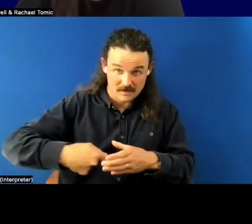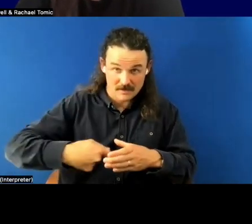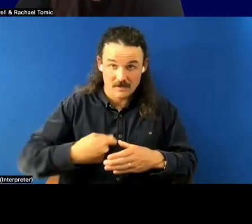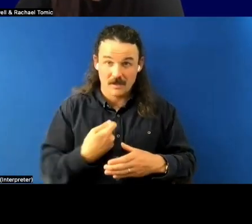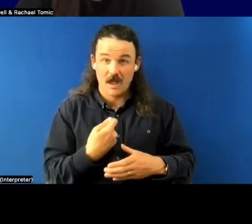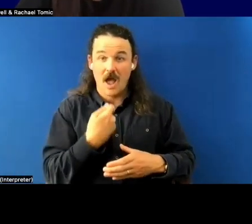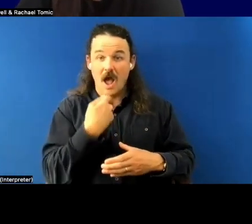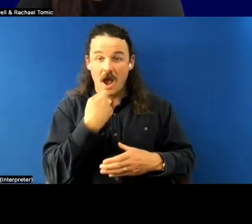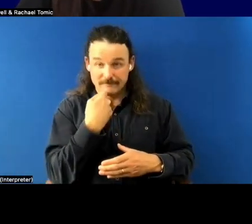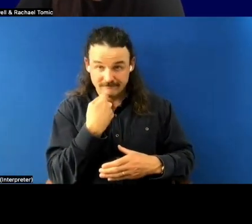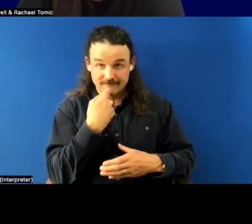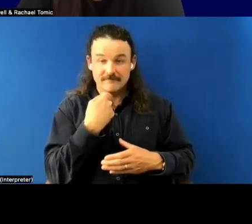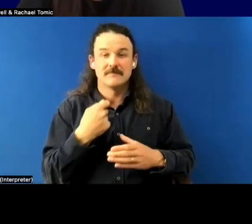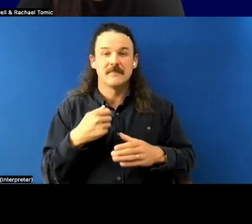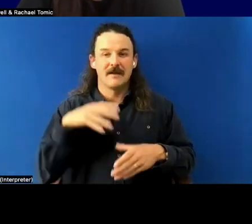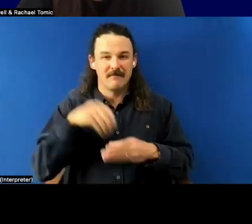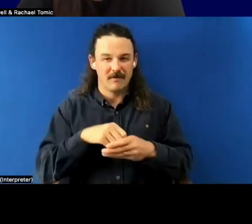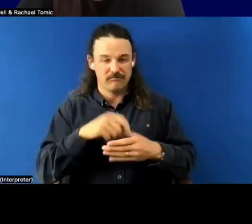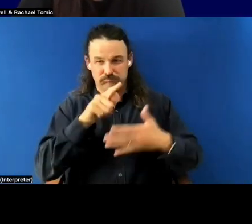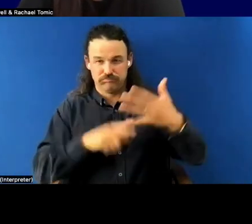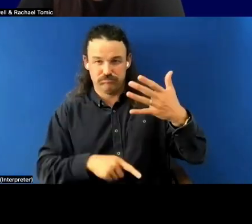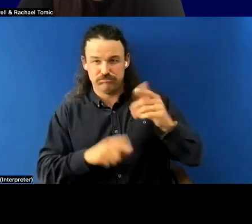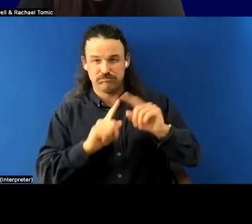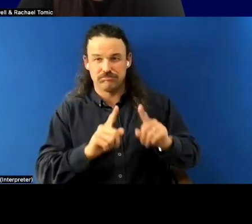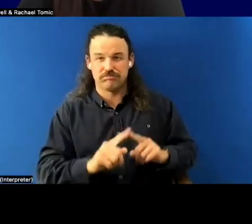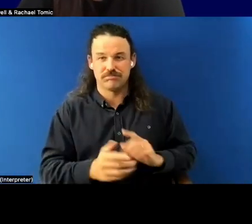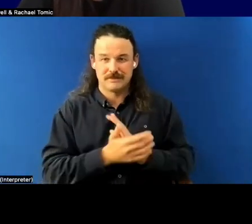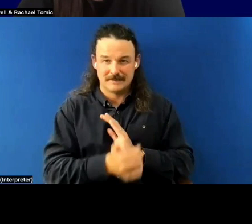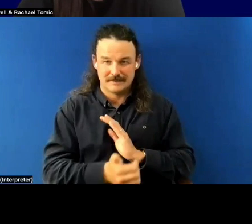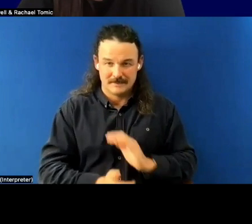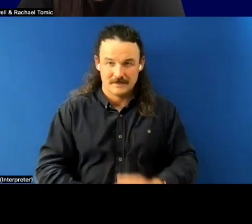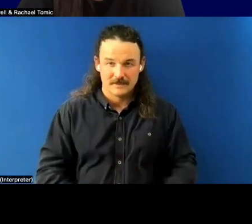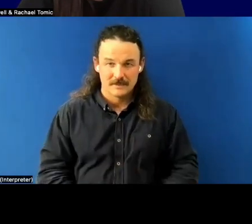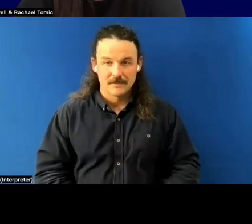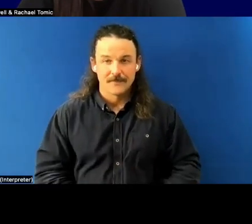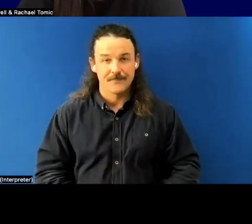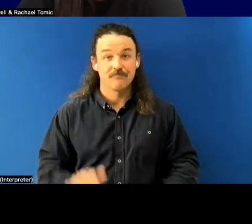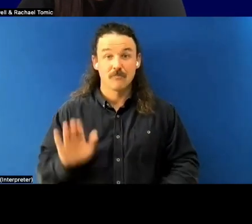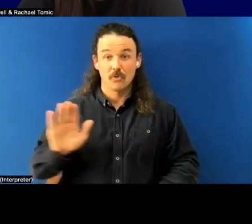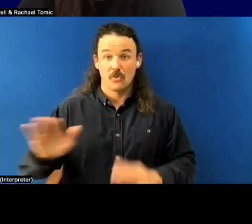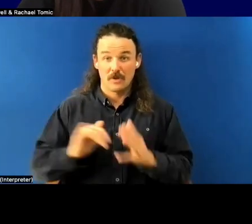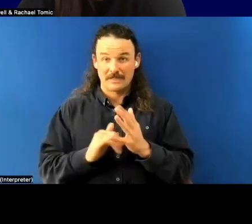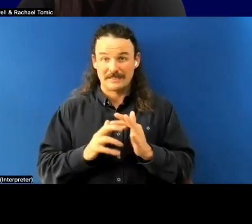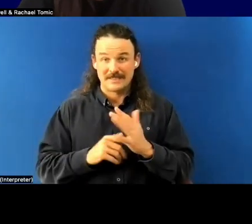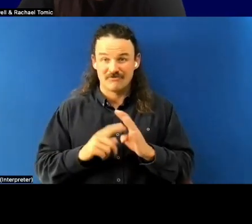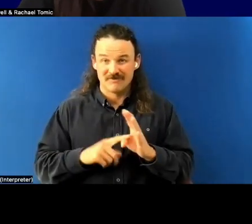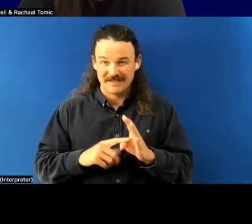We have considered her sensory needs in this task. So, we looked at reducing the background noise